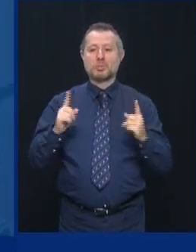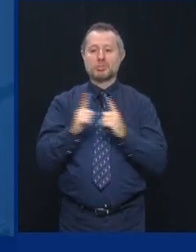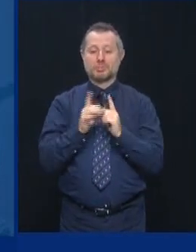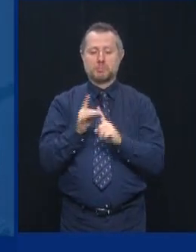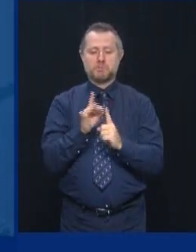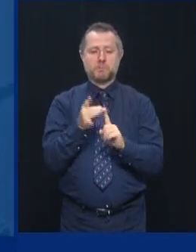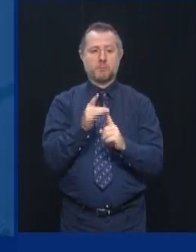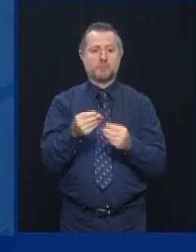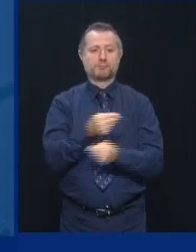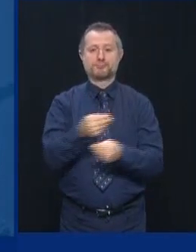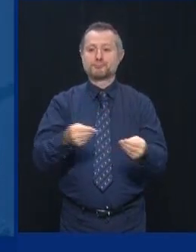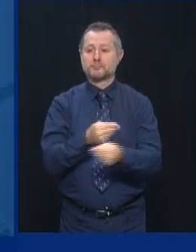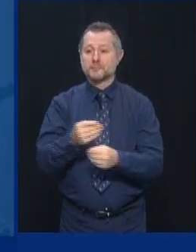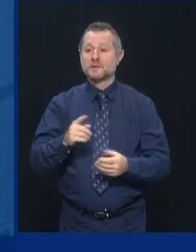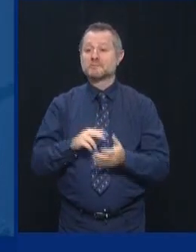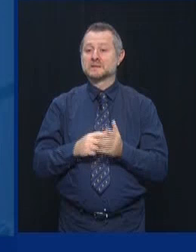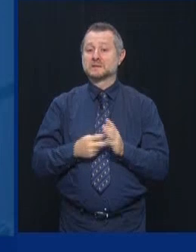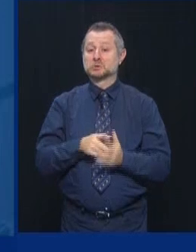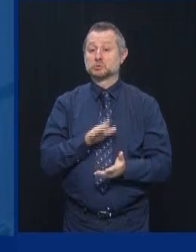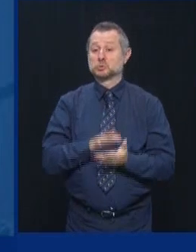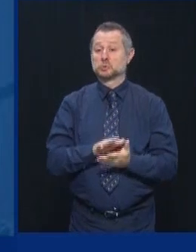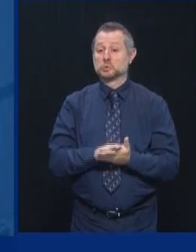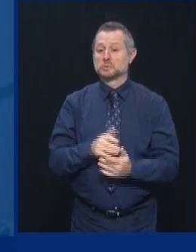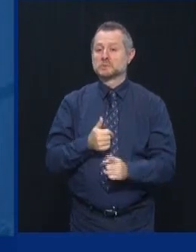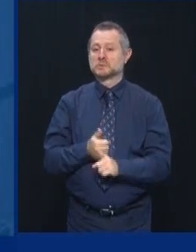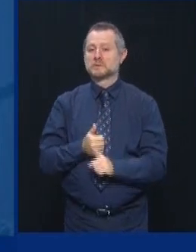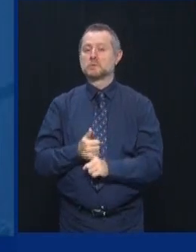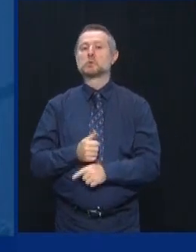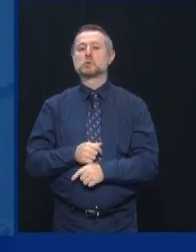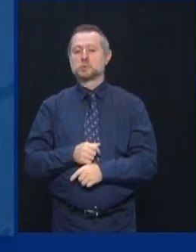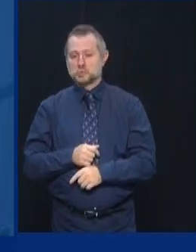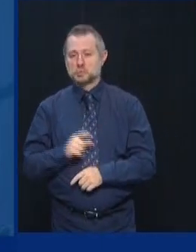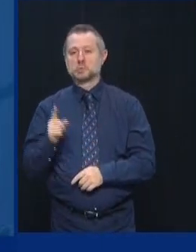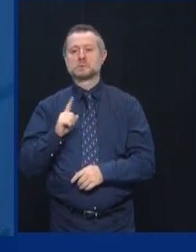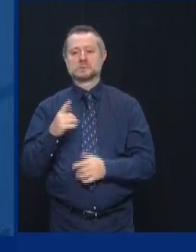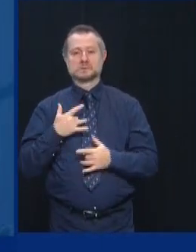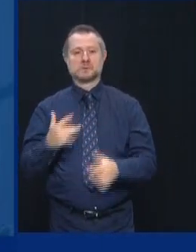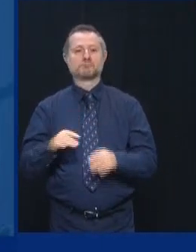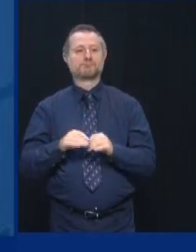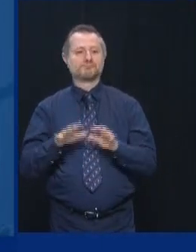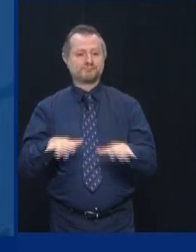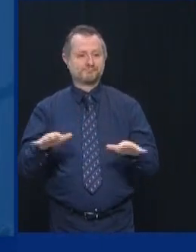ARE ON THE SAME SOCCER TEAM. OR THEY PLAY TOGETHER IN THE